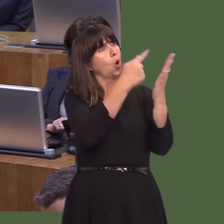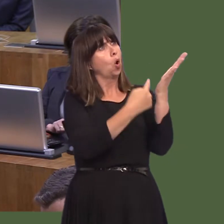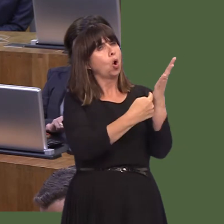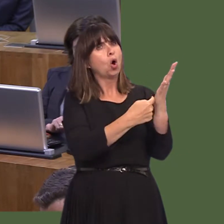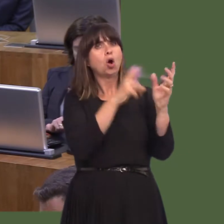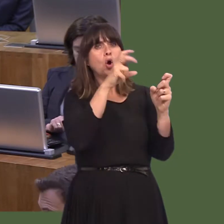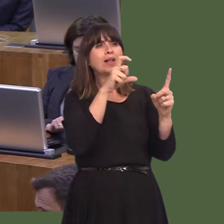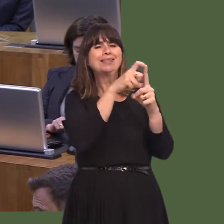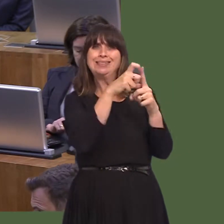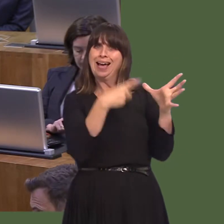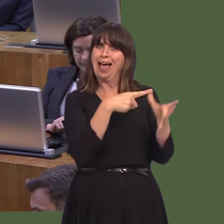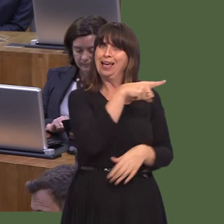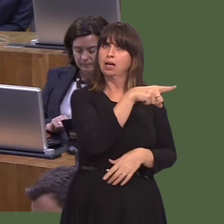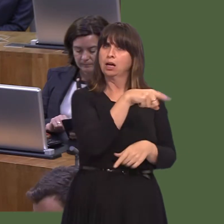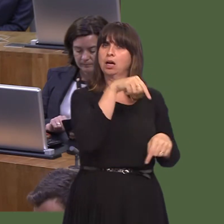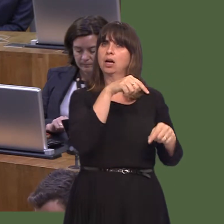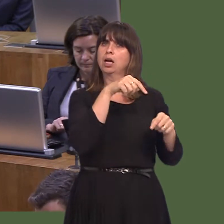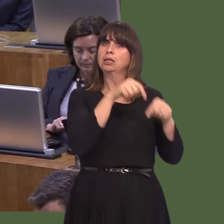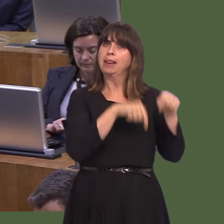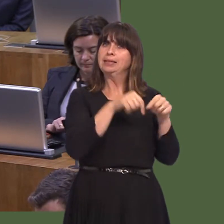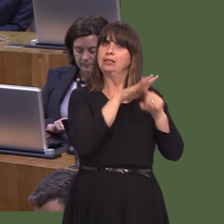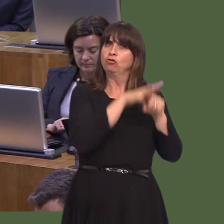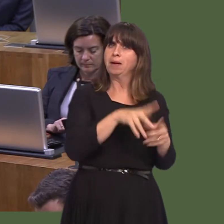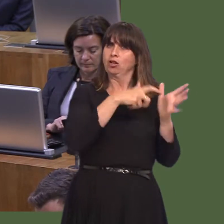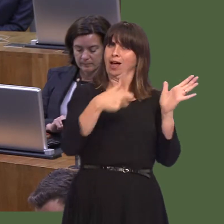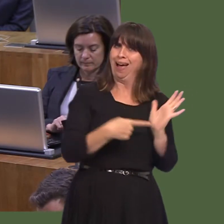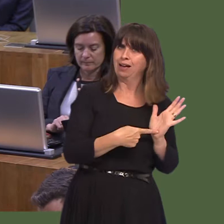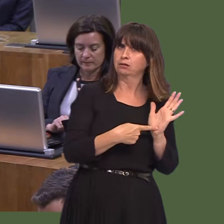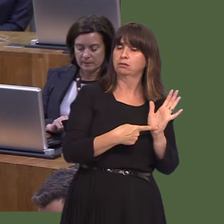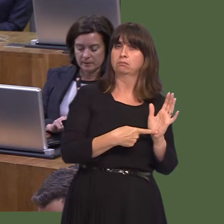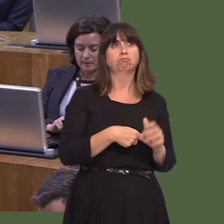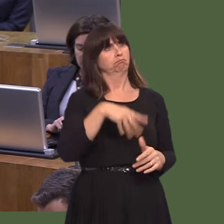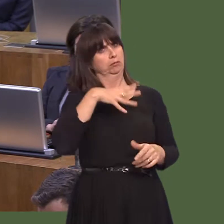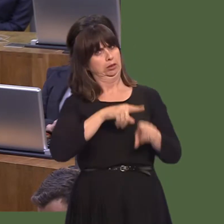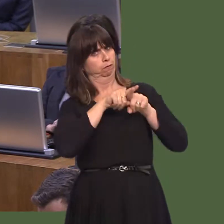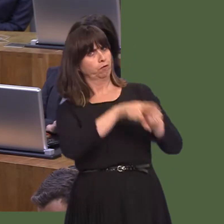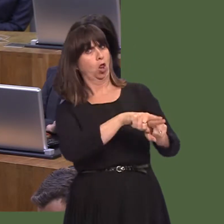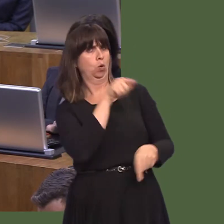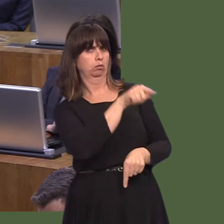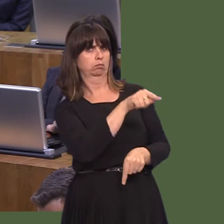I would expect every operator to ensure that, where somebody needs the assistance of a guide